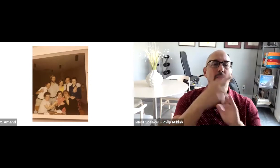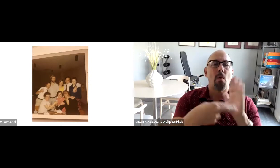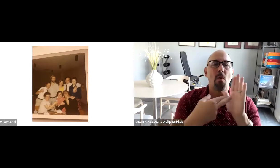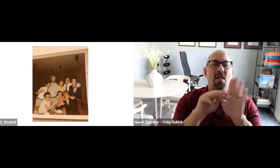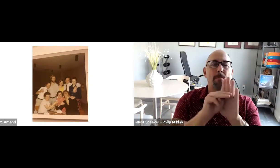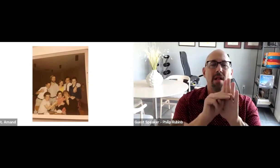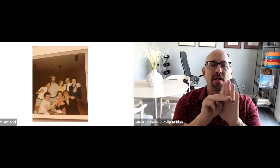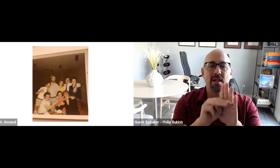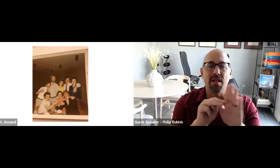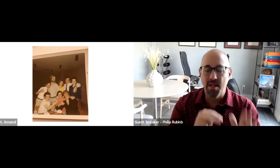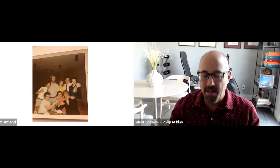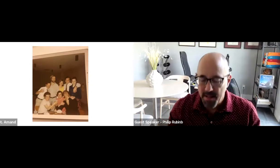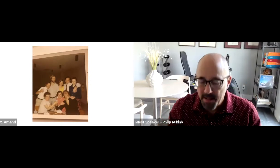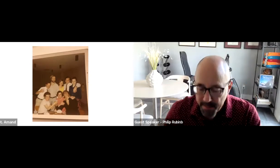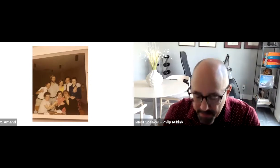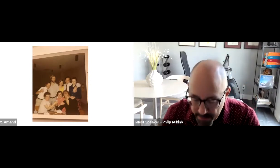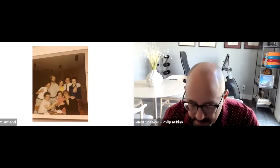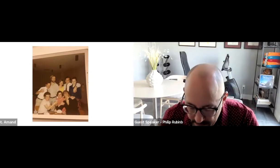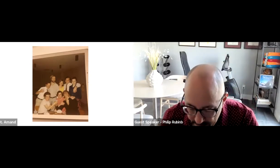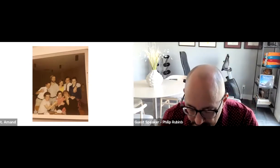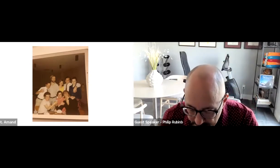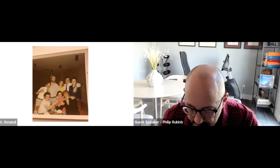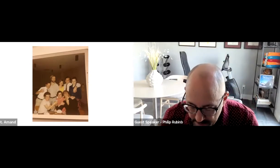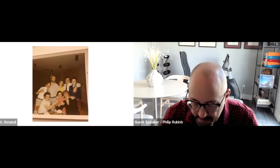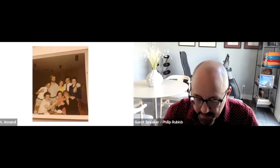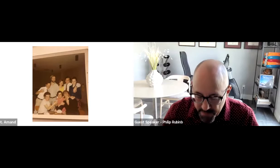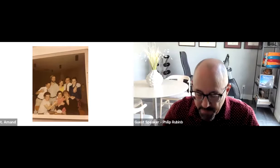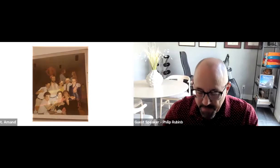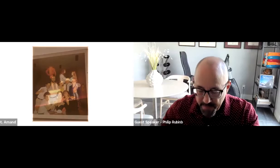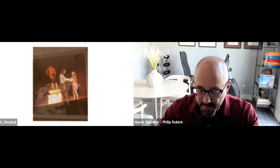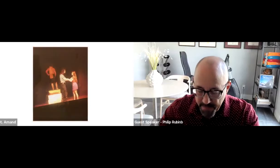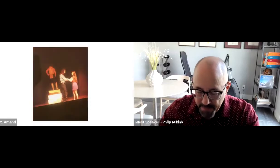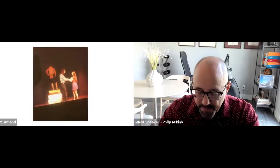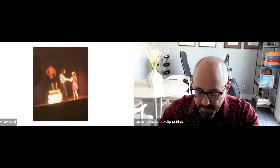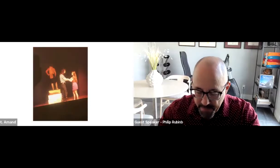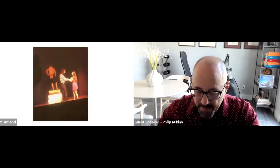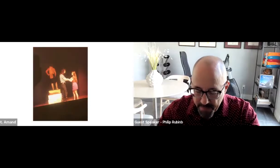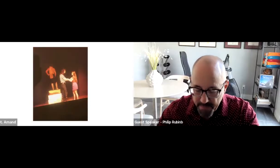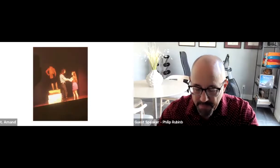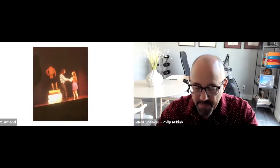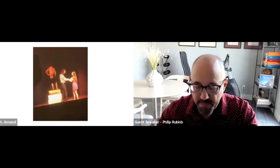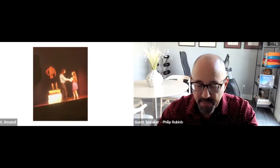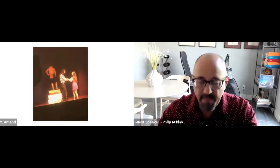convinced me to join, and I can't thank him enough for that. He was such a role model, and it continues my love